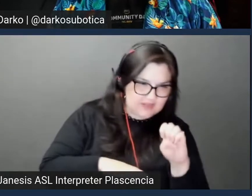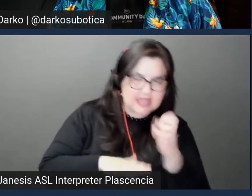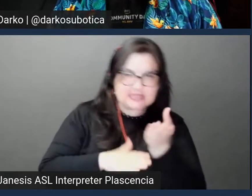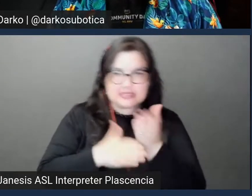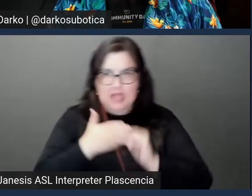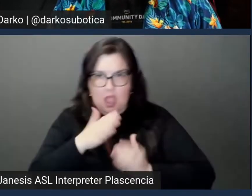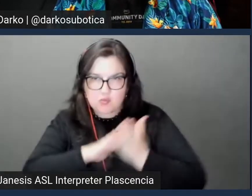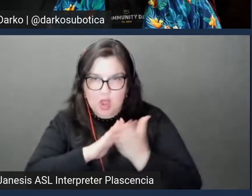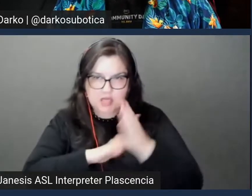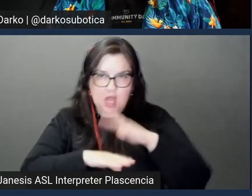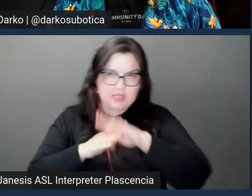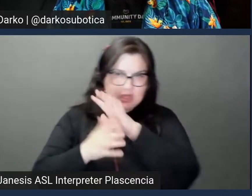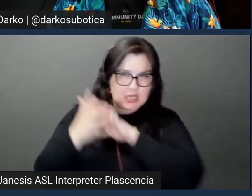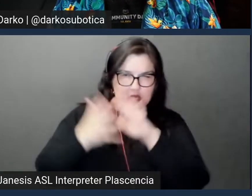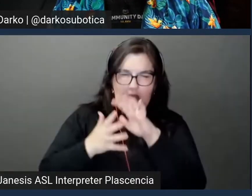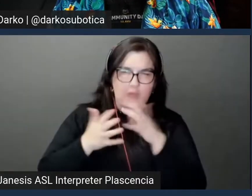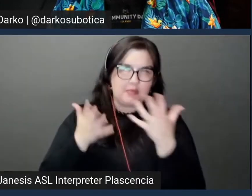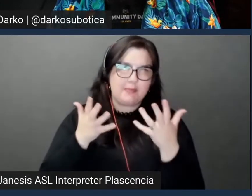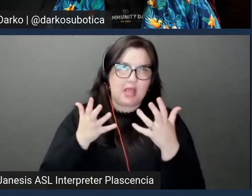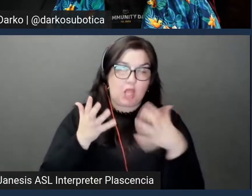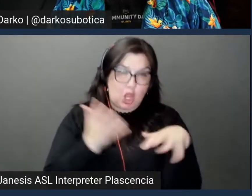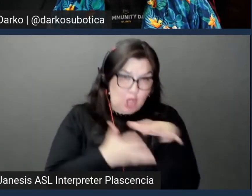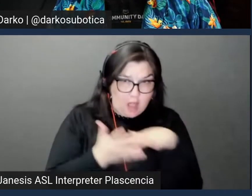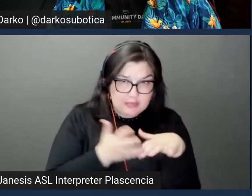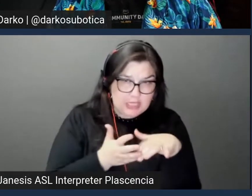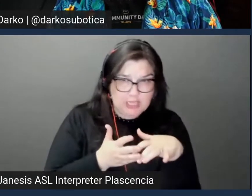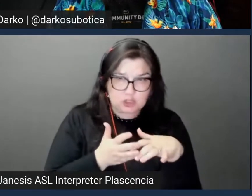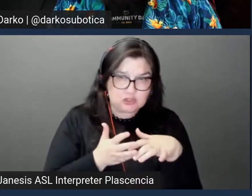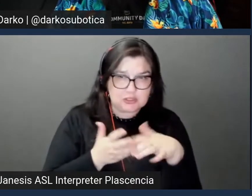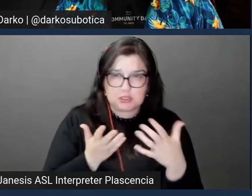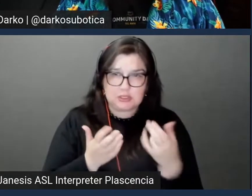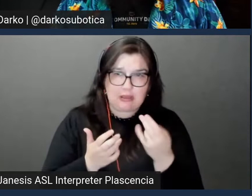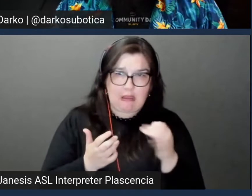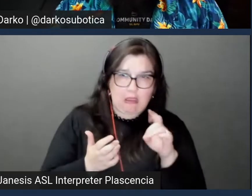Is that like a recommended deployment approach